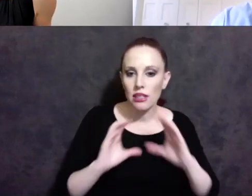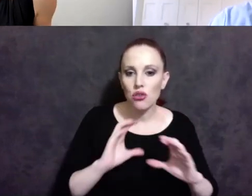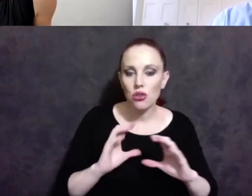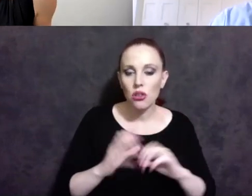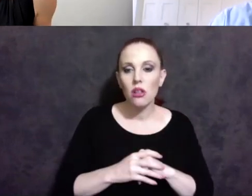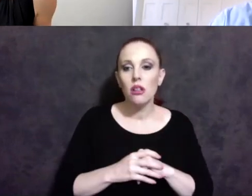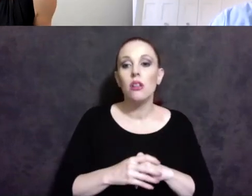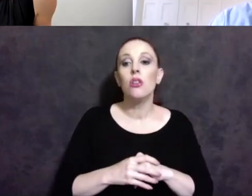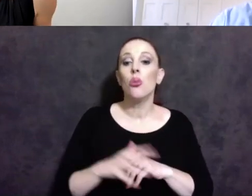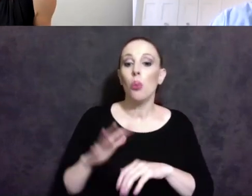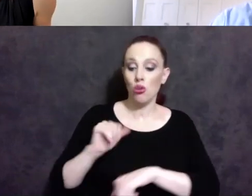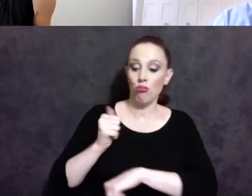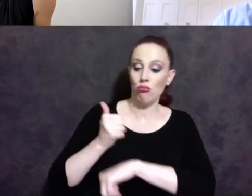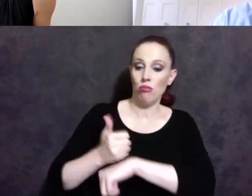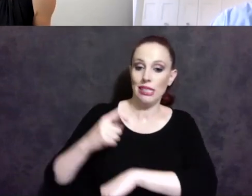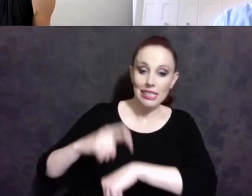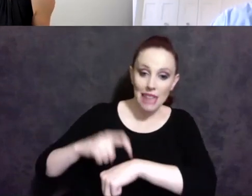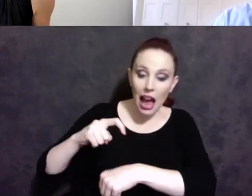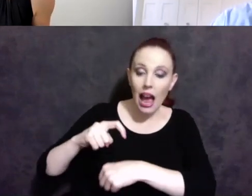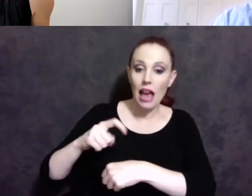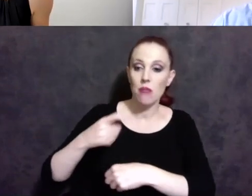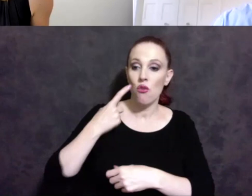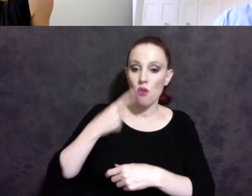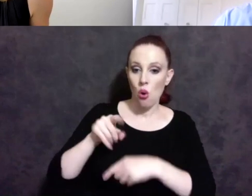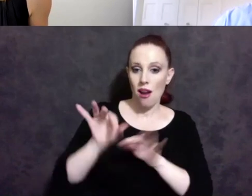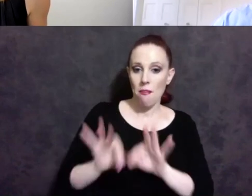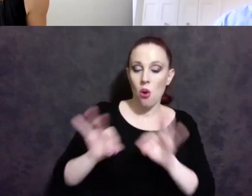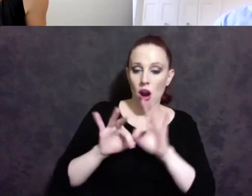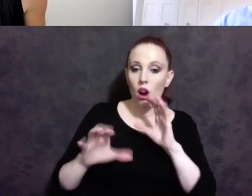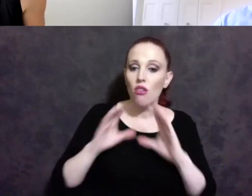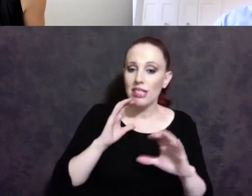carve out the time and space to have these conversations, I would invite someone in as